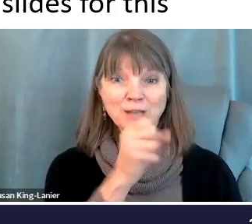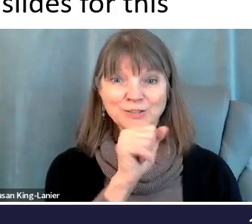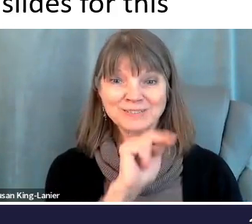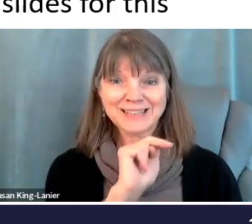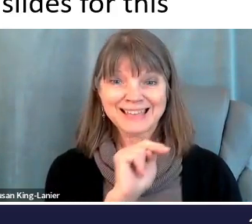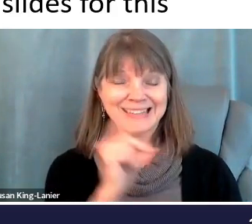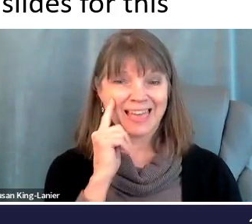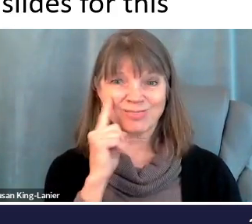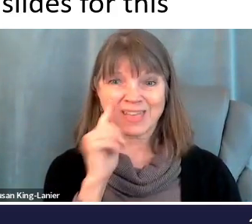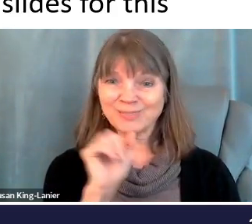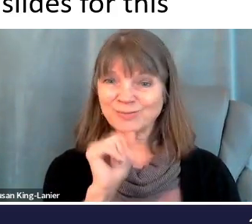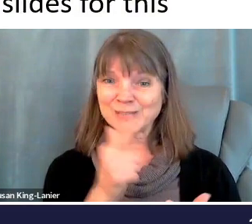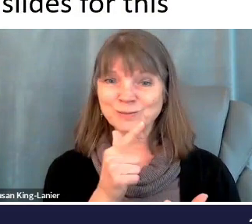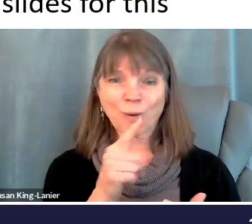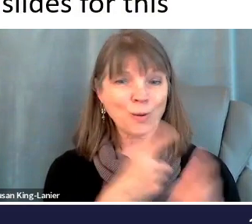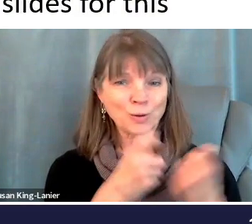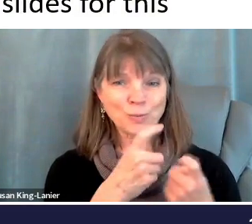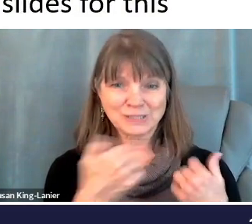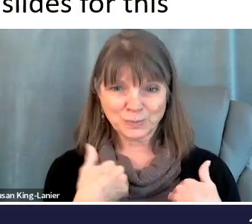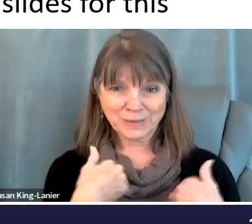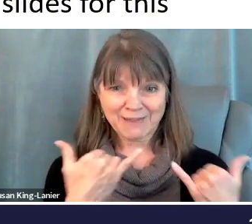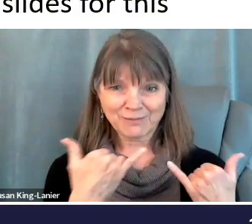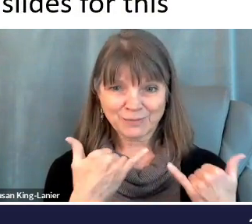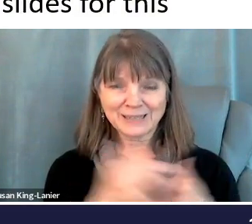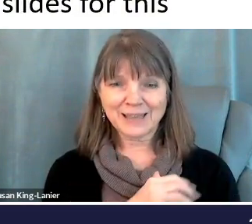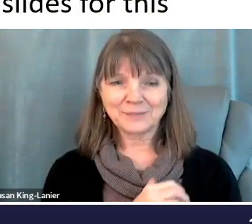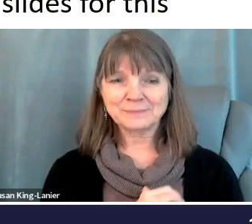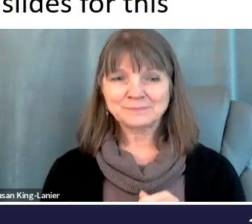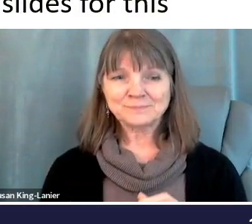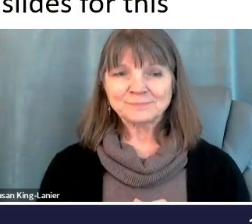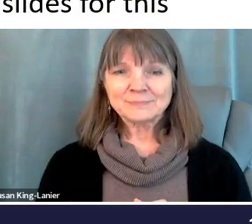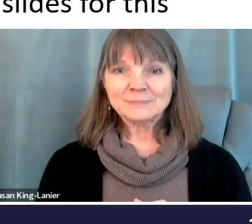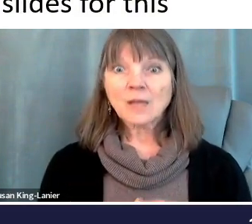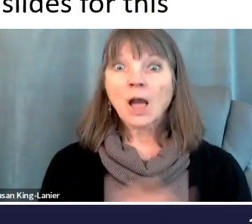Thank you so much, Shannon. I think that is all the questions that we have.